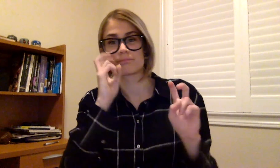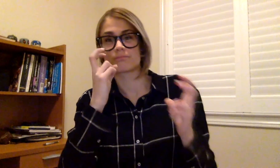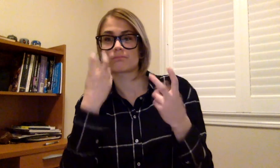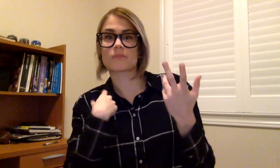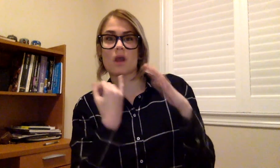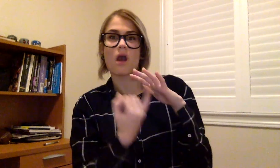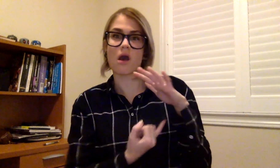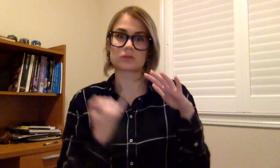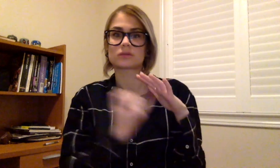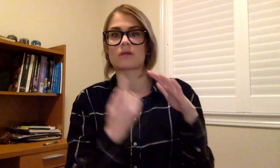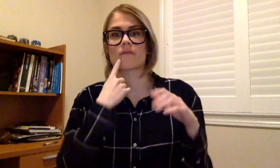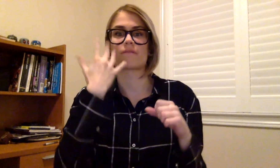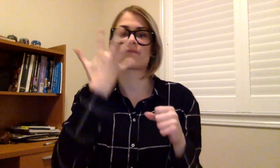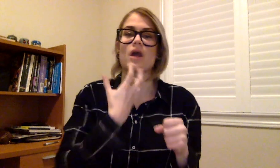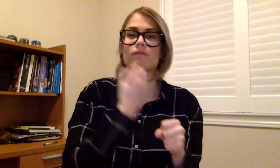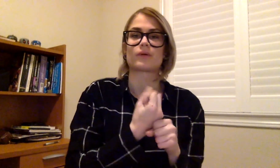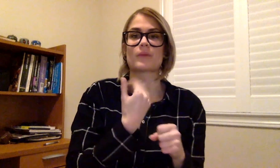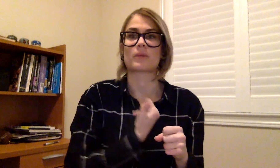I was isolated during those five years.